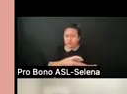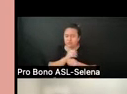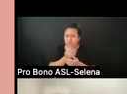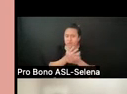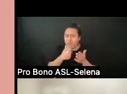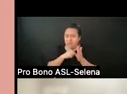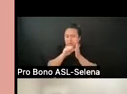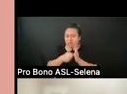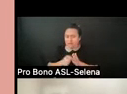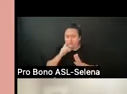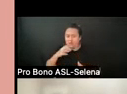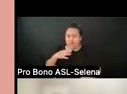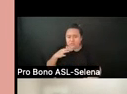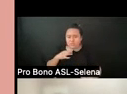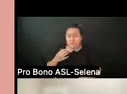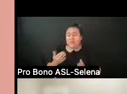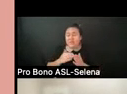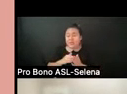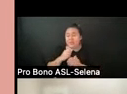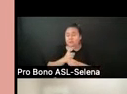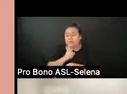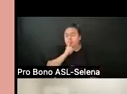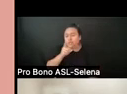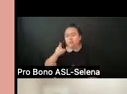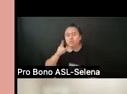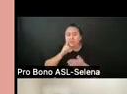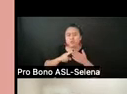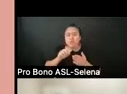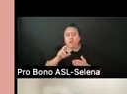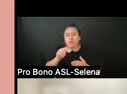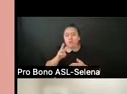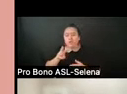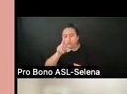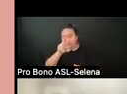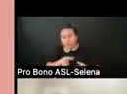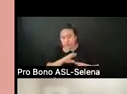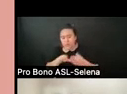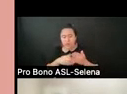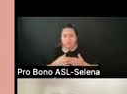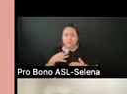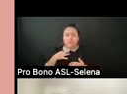I will say again make sure you check out our website to read all of the eligibility requirements.